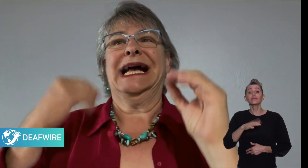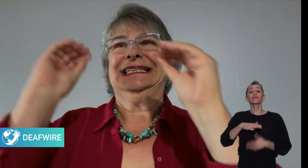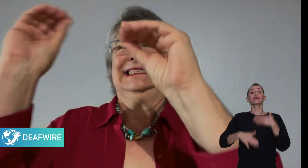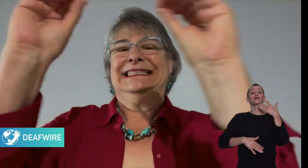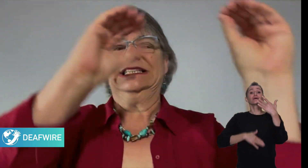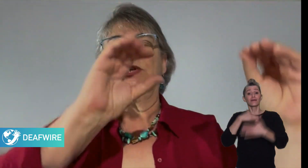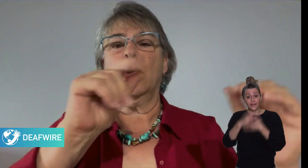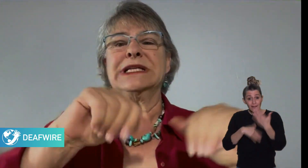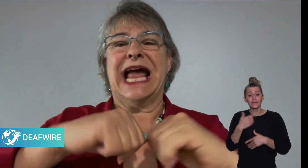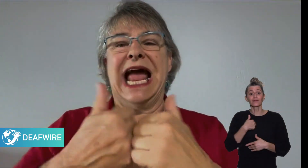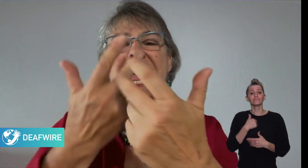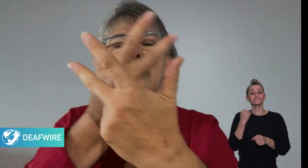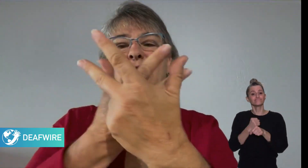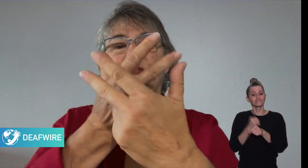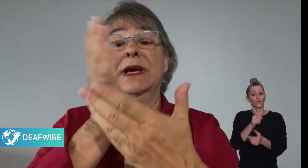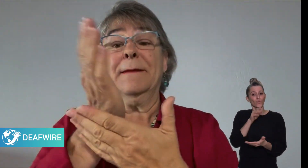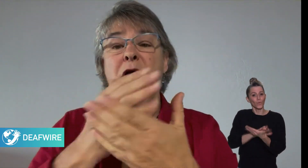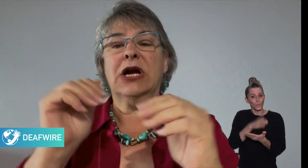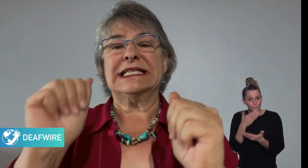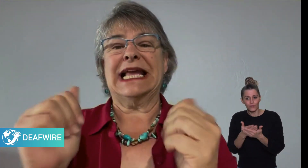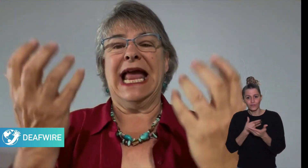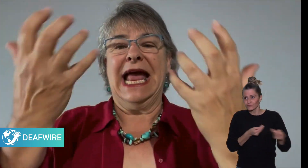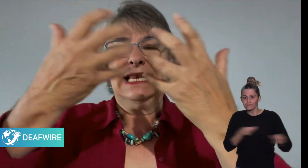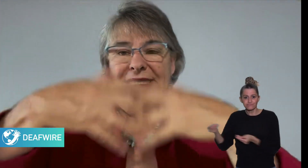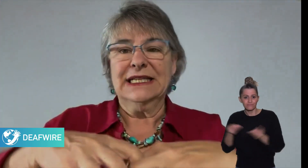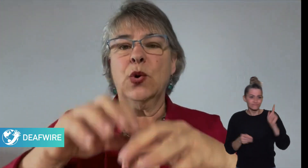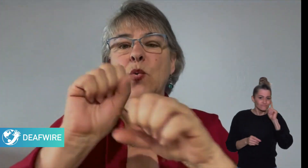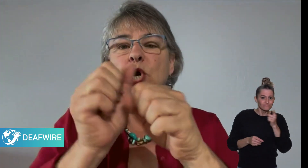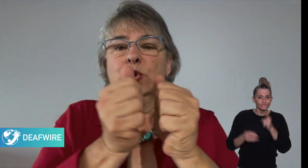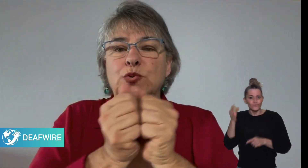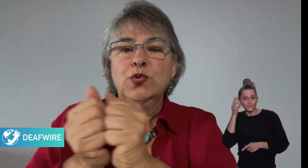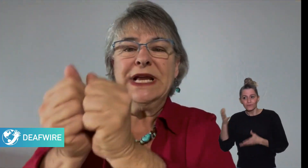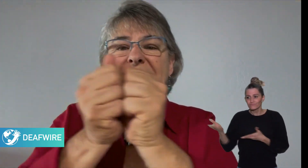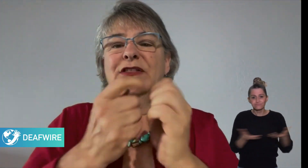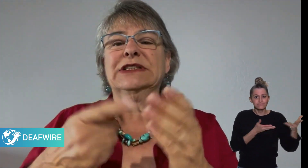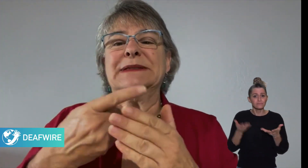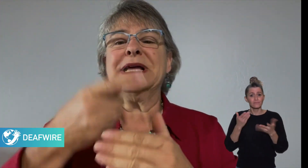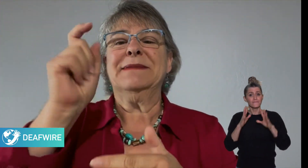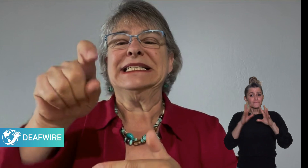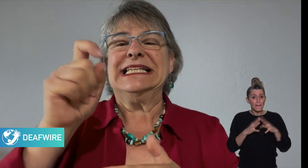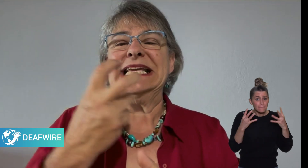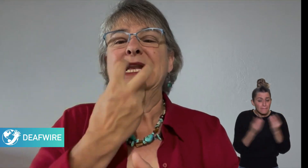hearing people, for family, friends, or at work -